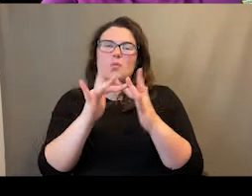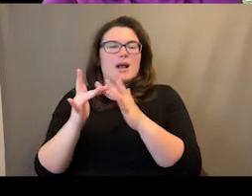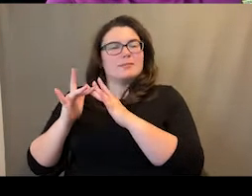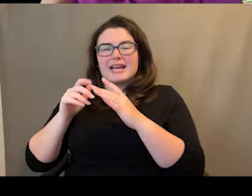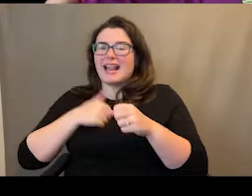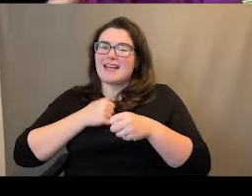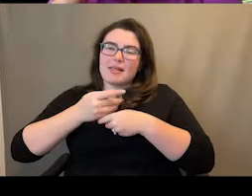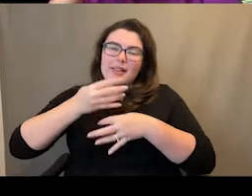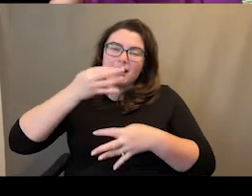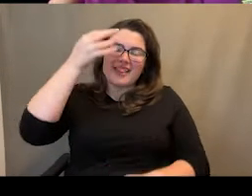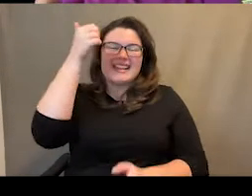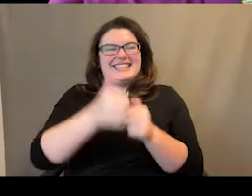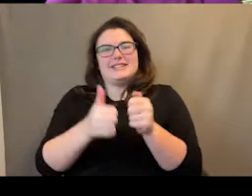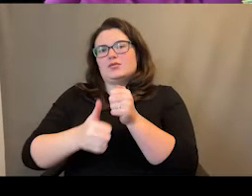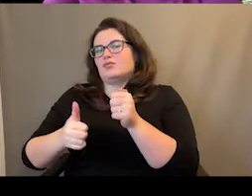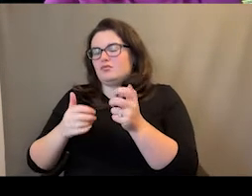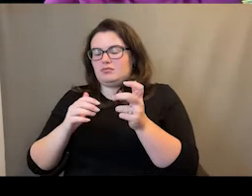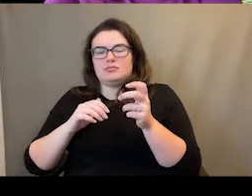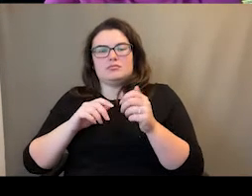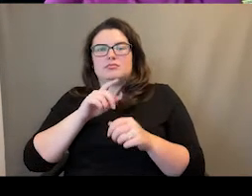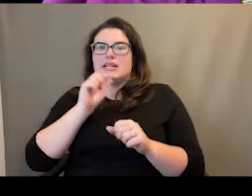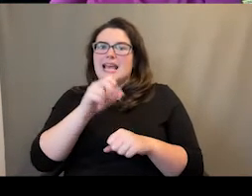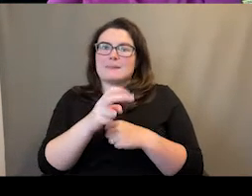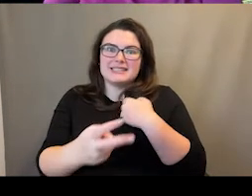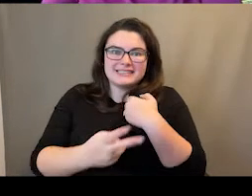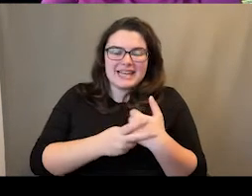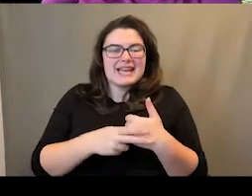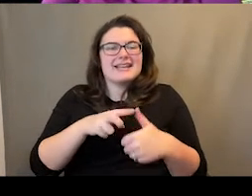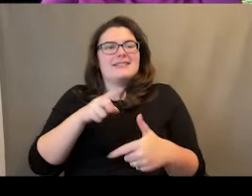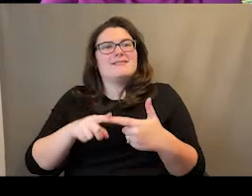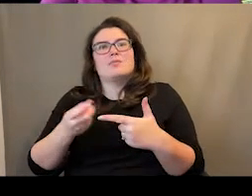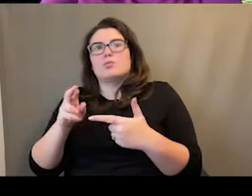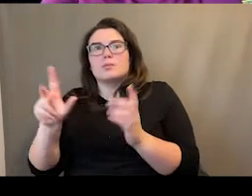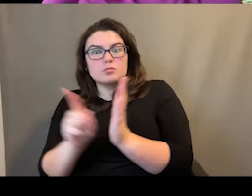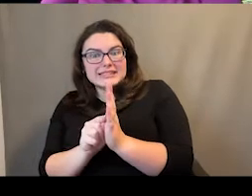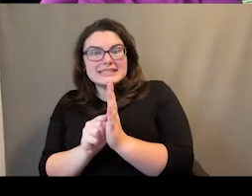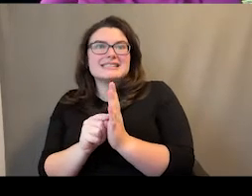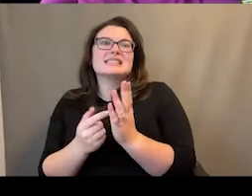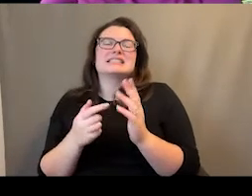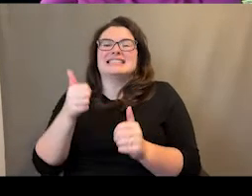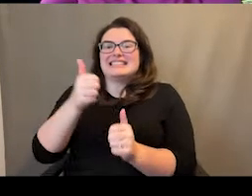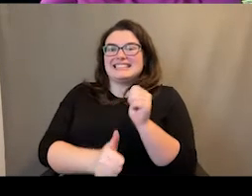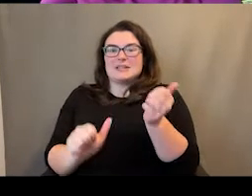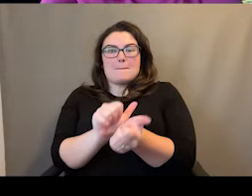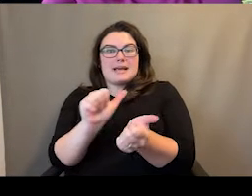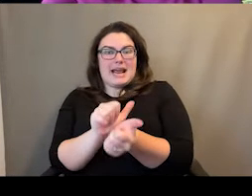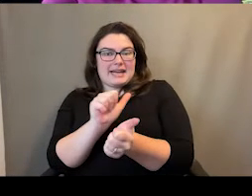information that can be bookmarked or can be printed out. Each page you will go to for